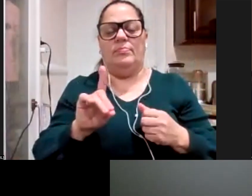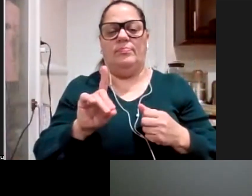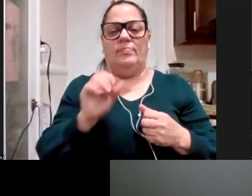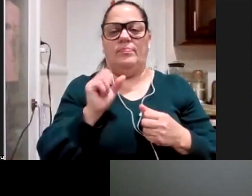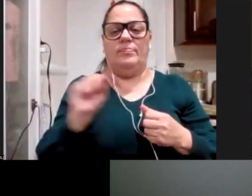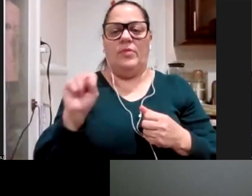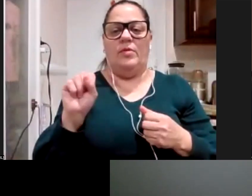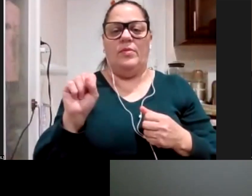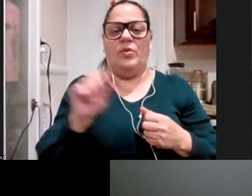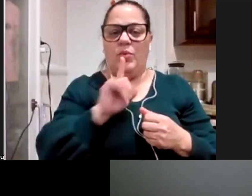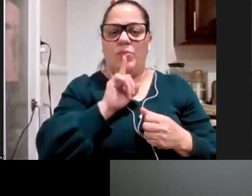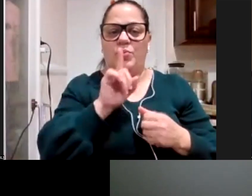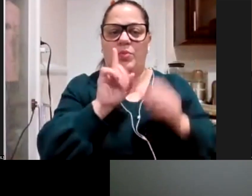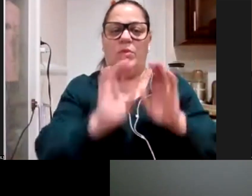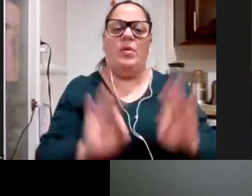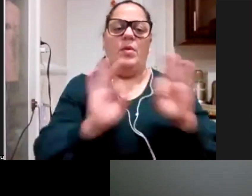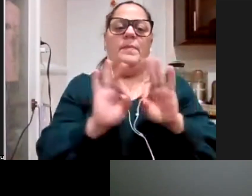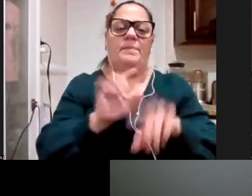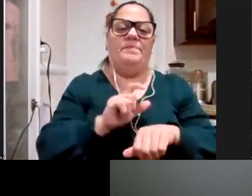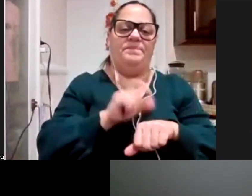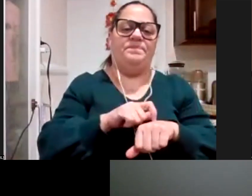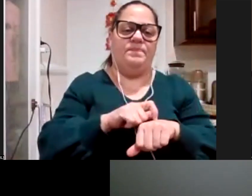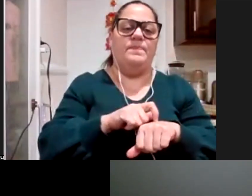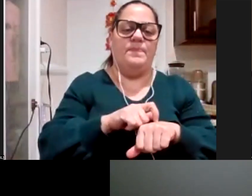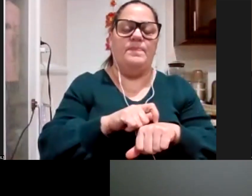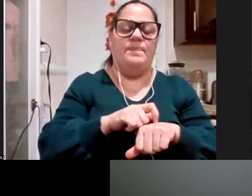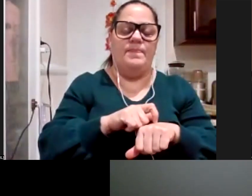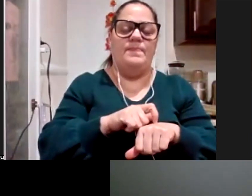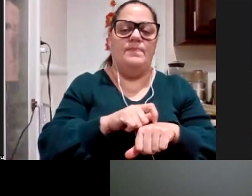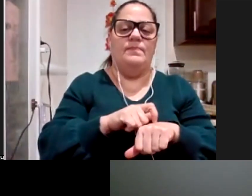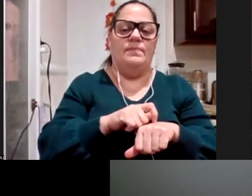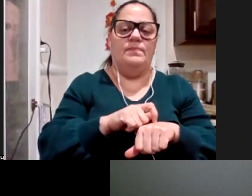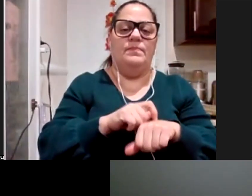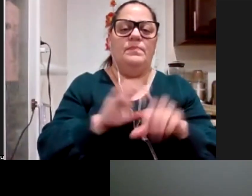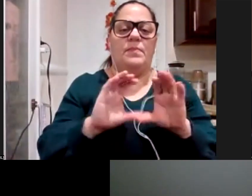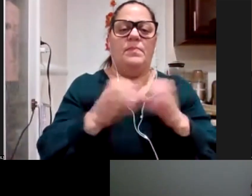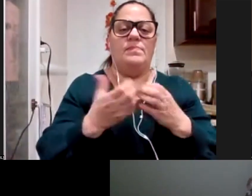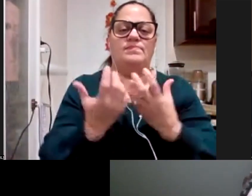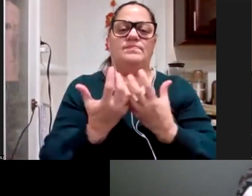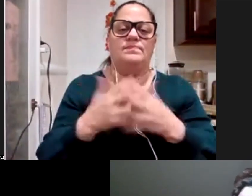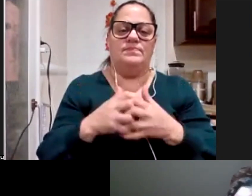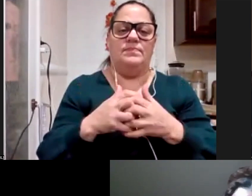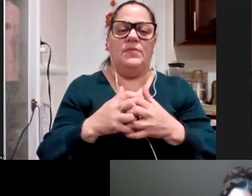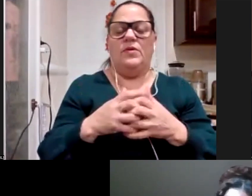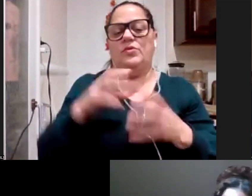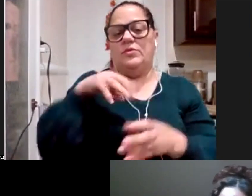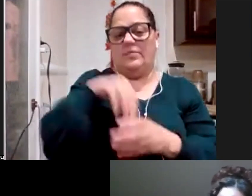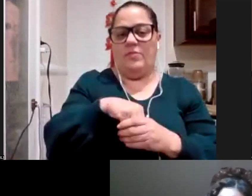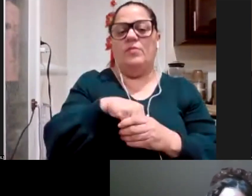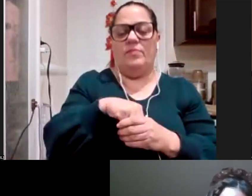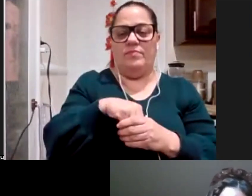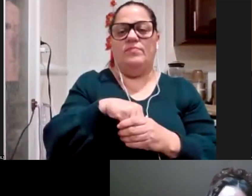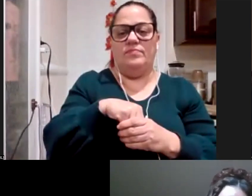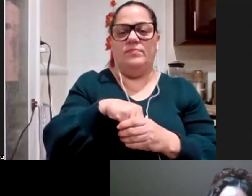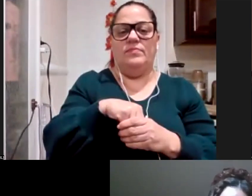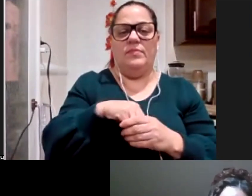uh a really important time. Uh, and my classmates were actively involved in that movement. They were